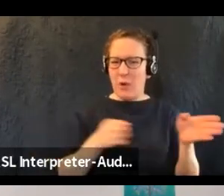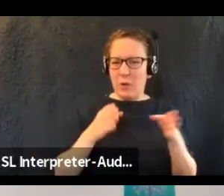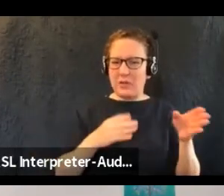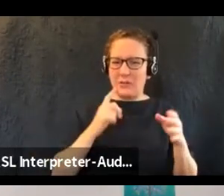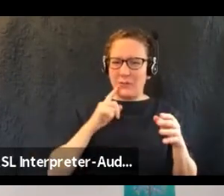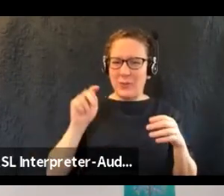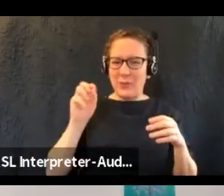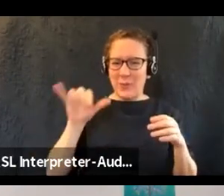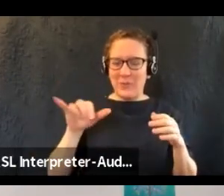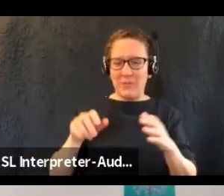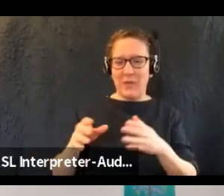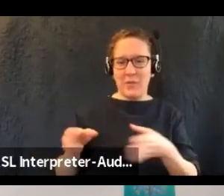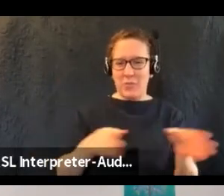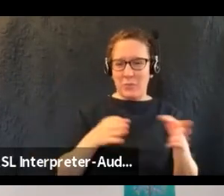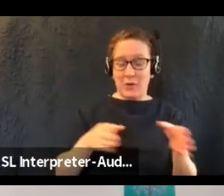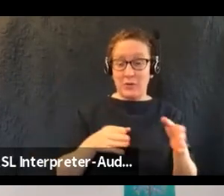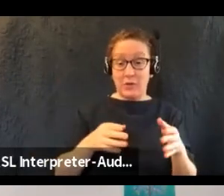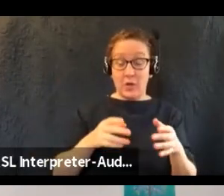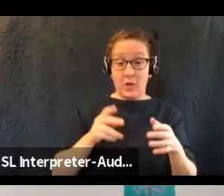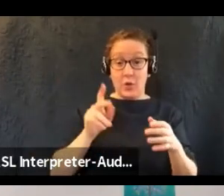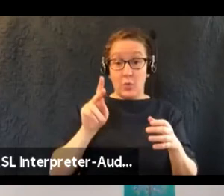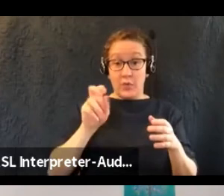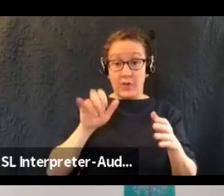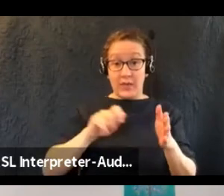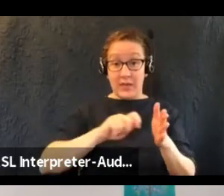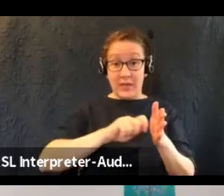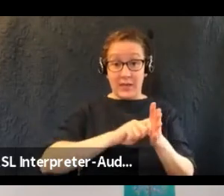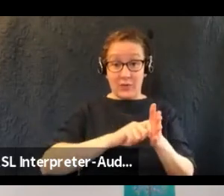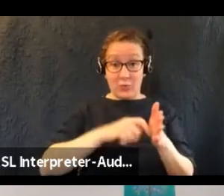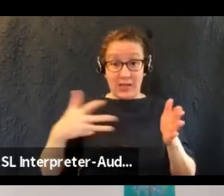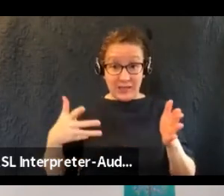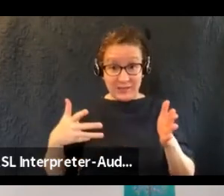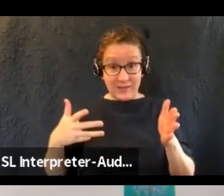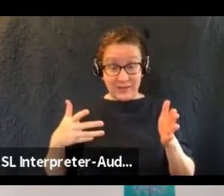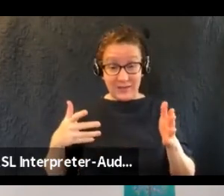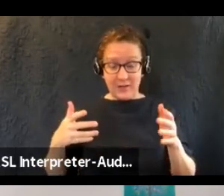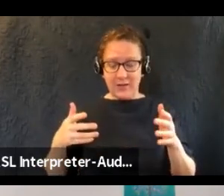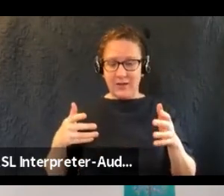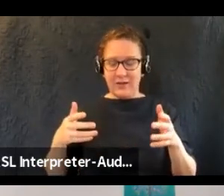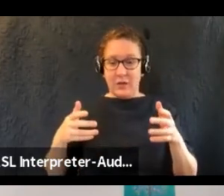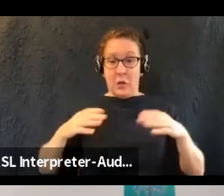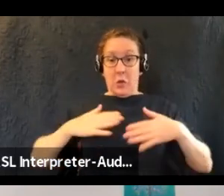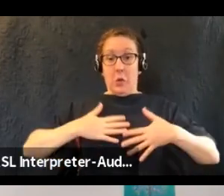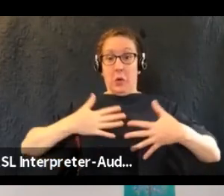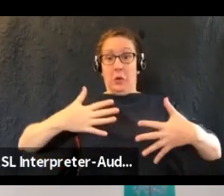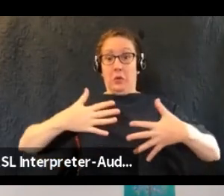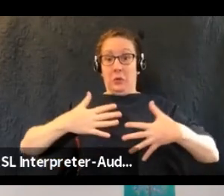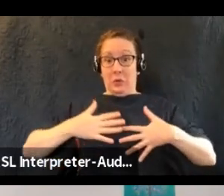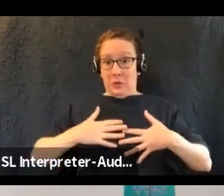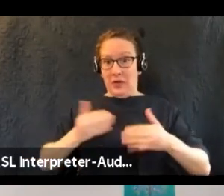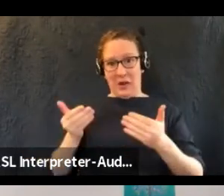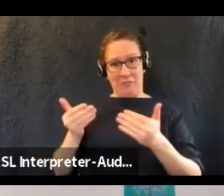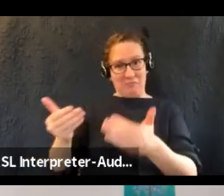Once the key is released, you take a deep breath and let the program run its course, with the hope that it runs as you planned.